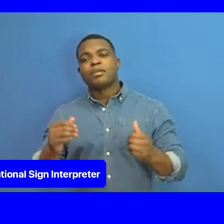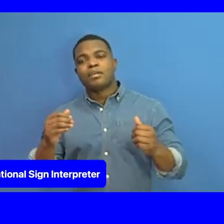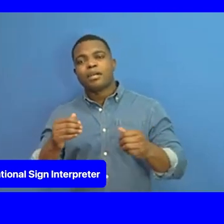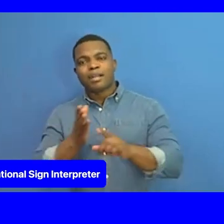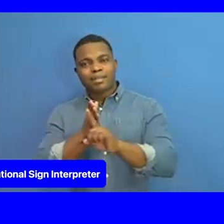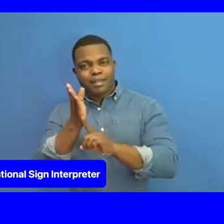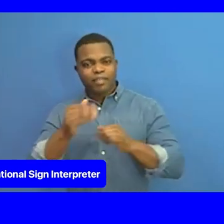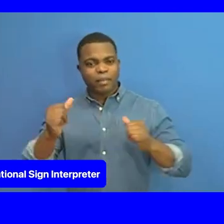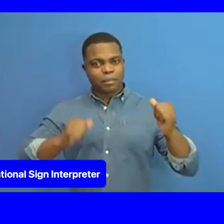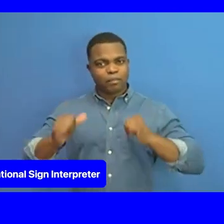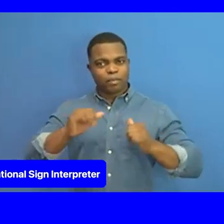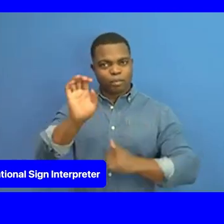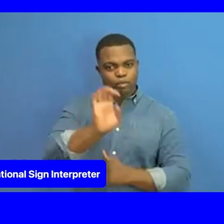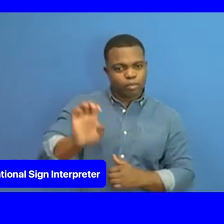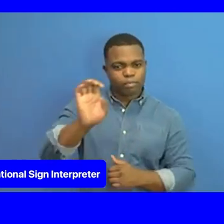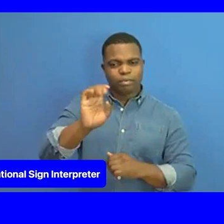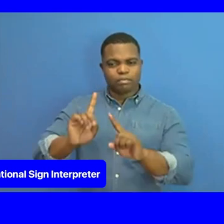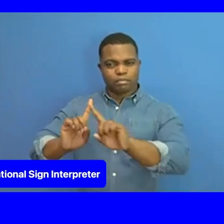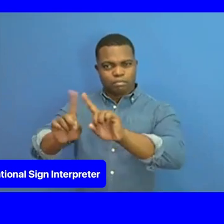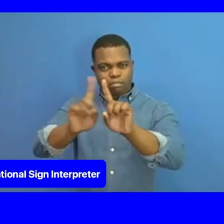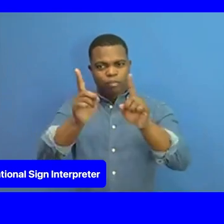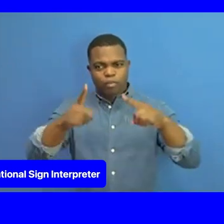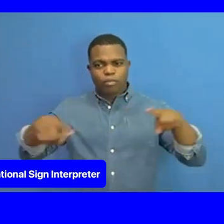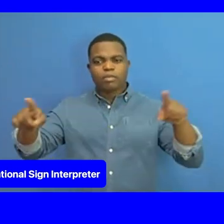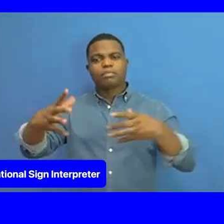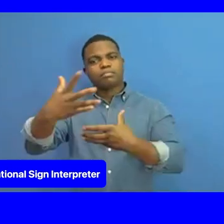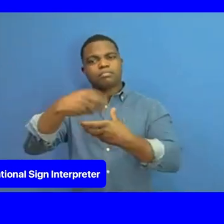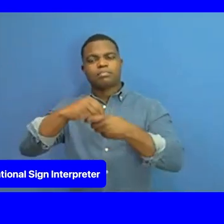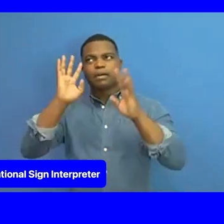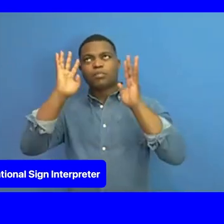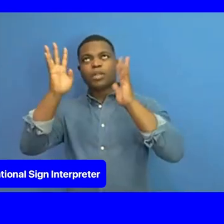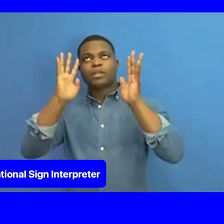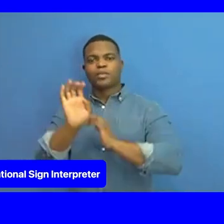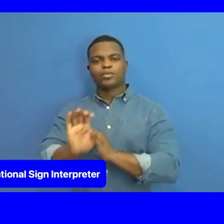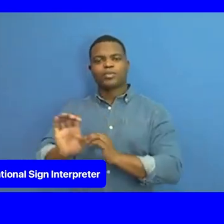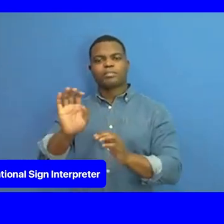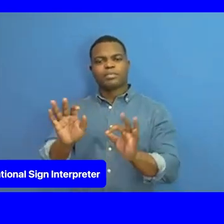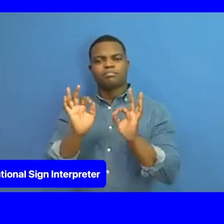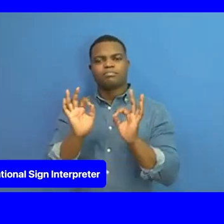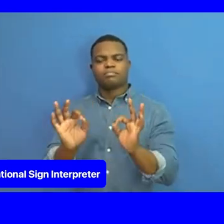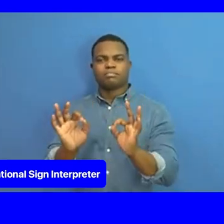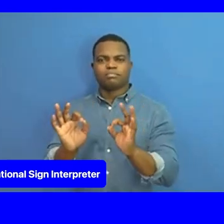and to the performing arts sector has been invaluable and I look forward to seeing the fruits